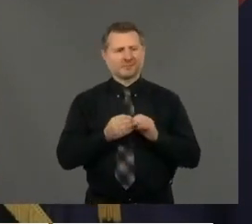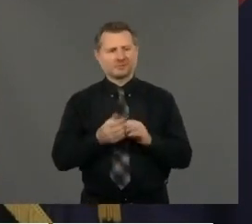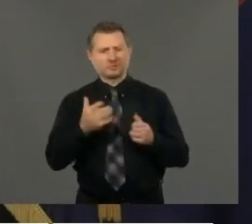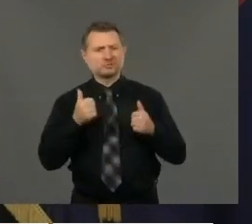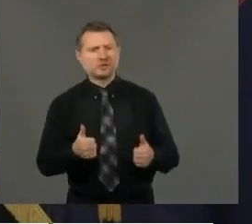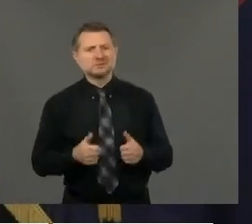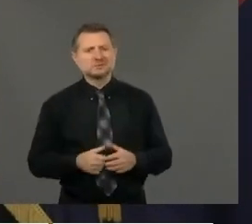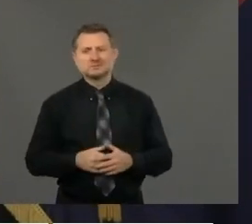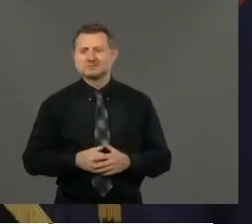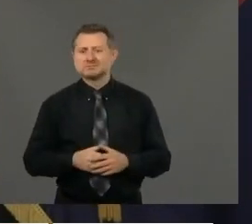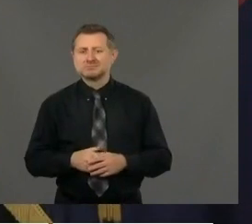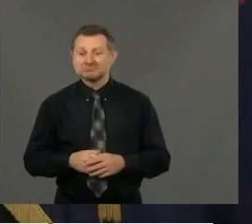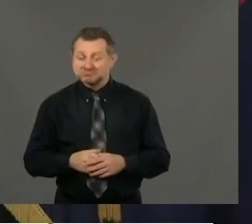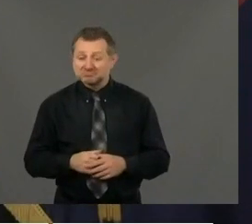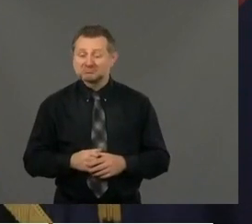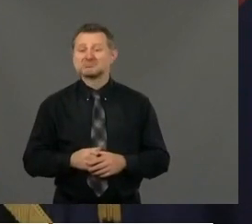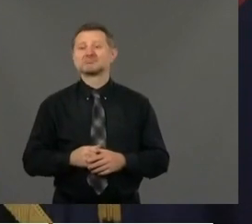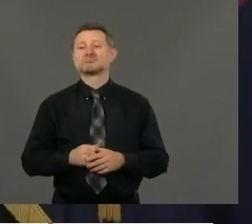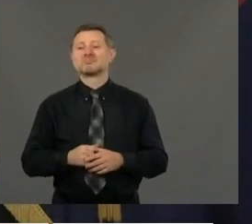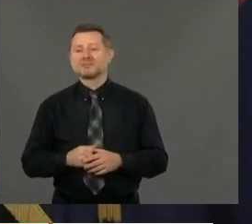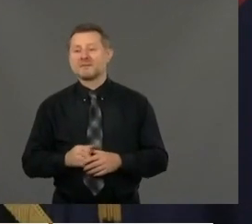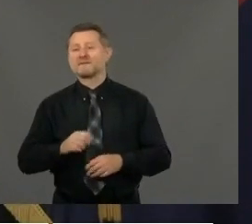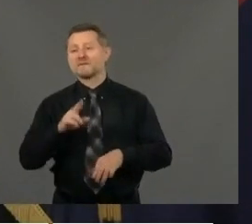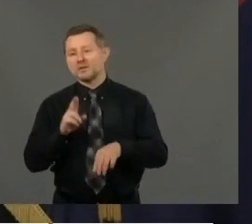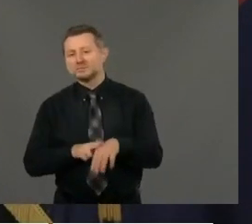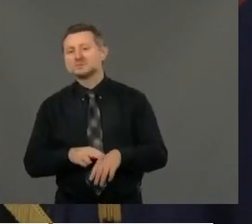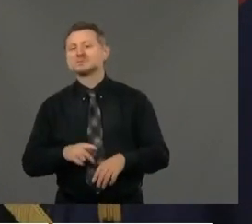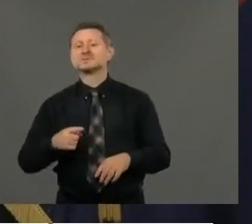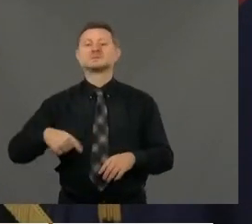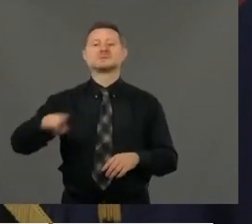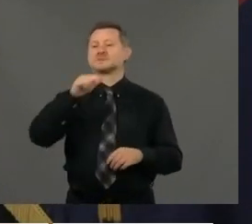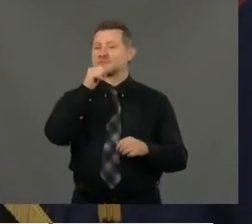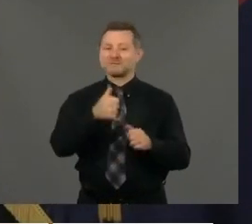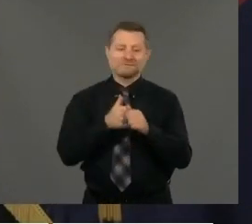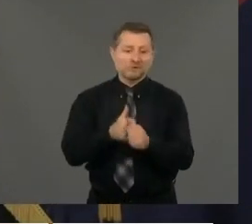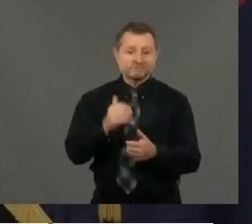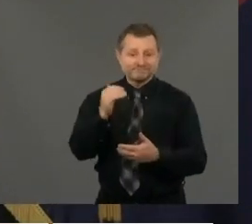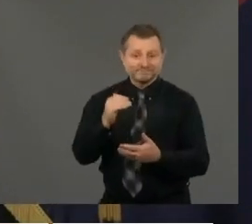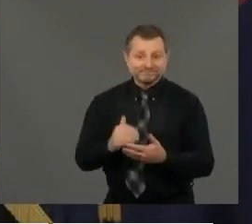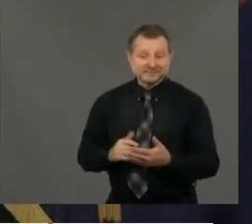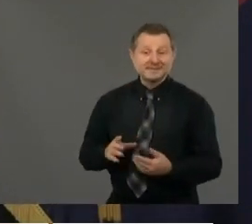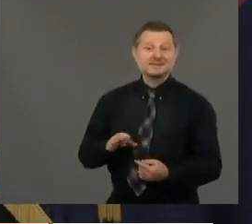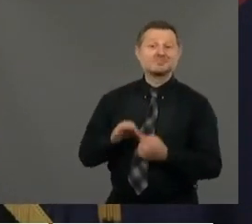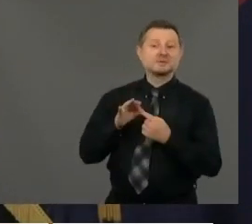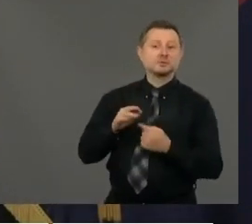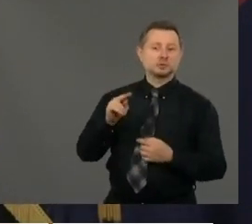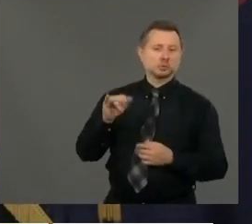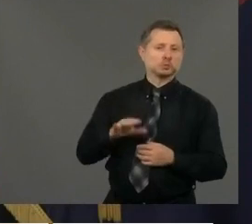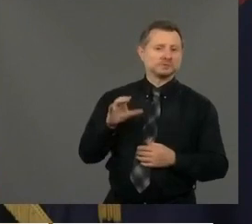REOPENING. THE OTHER REGIONS OUTSIDE OF NEW YORK ARE FURTHER DOWN THE ROAD ON REOPENING.